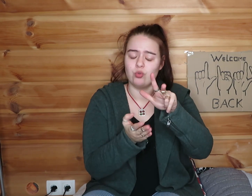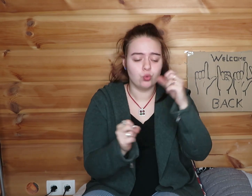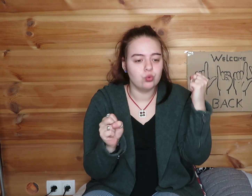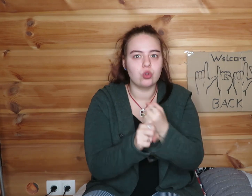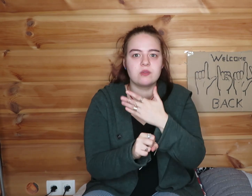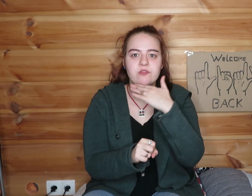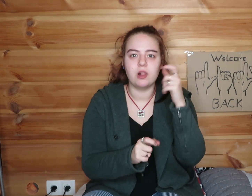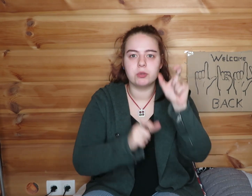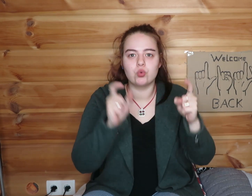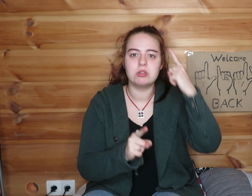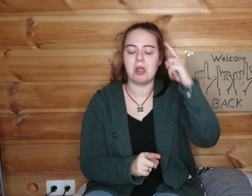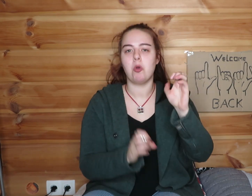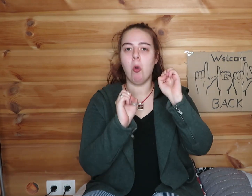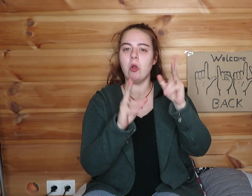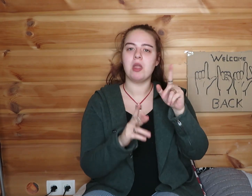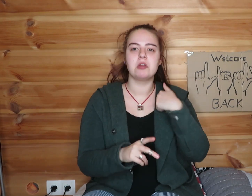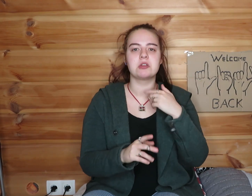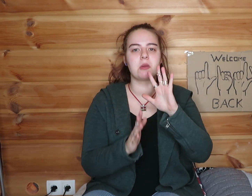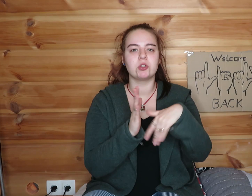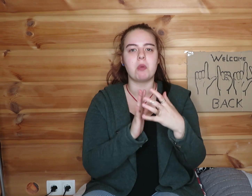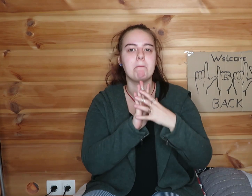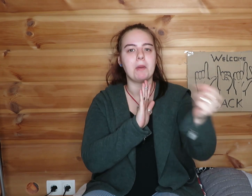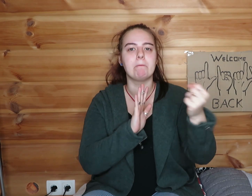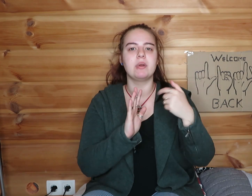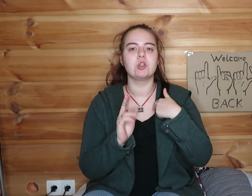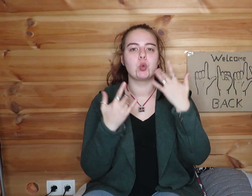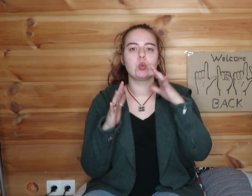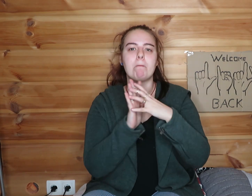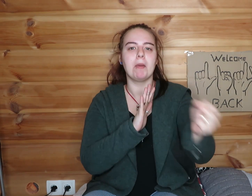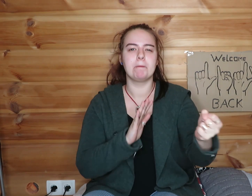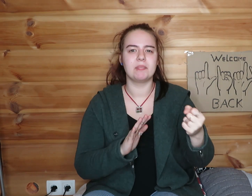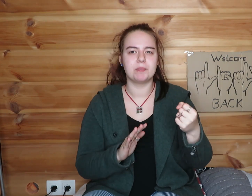And still some people think it is okay to take away our language/culture.